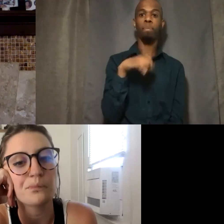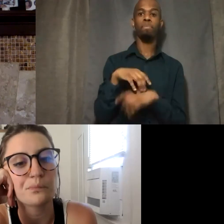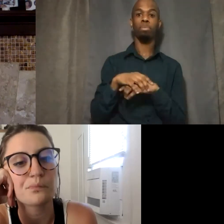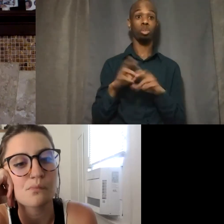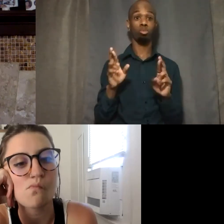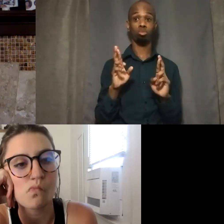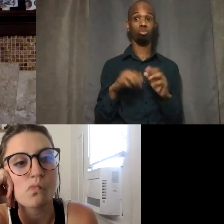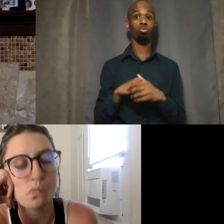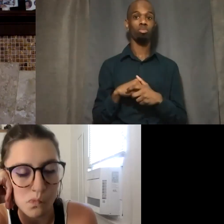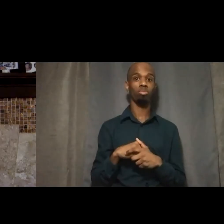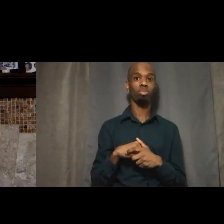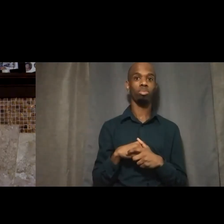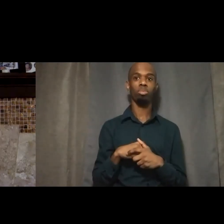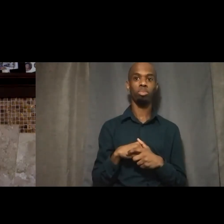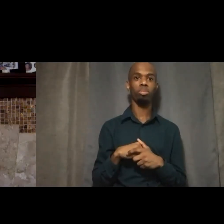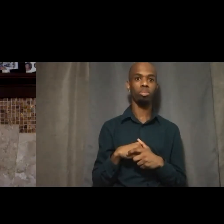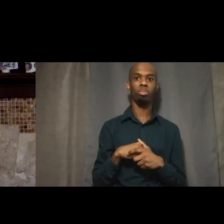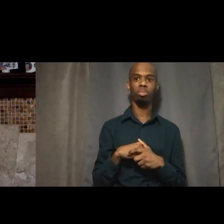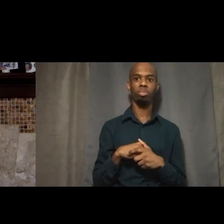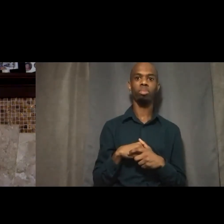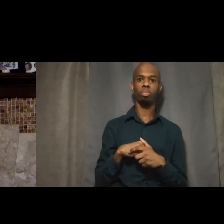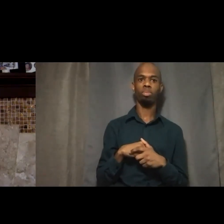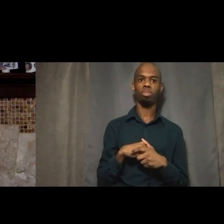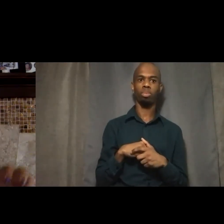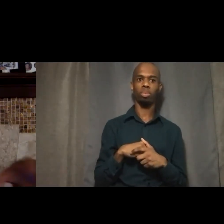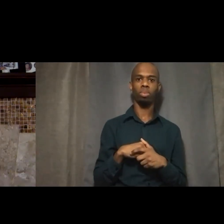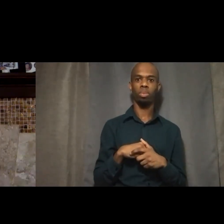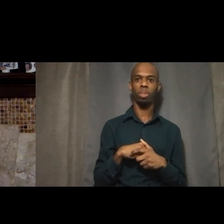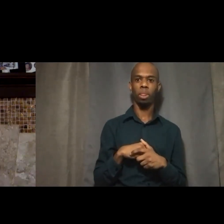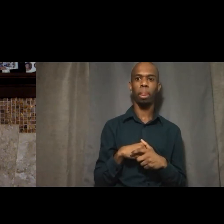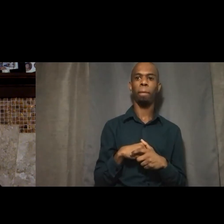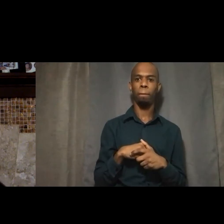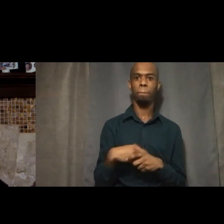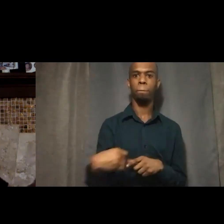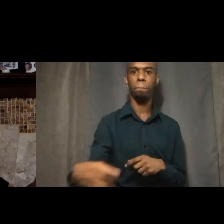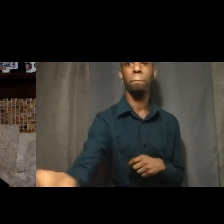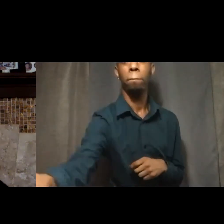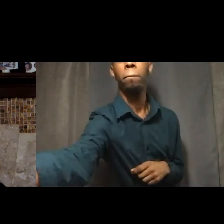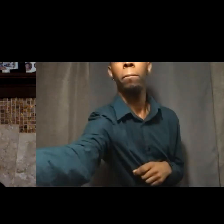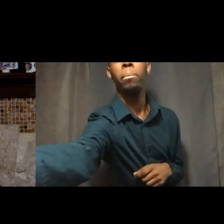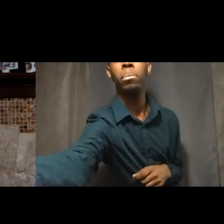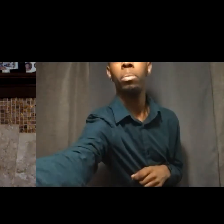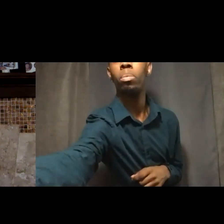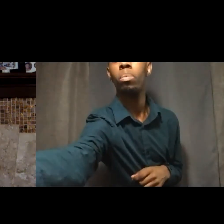It's political warfare, it's about recognizing, also that the power structures that are in place